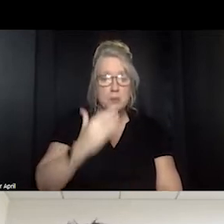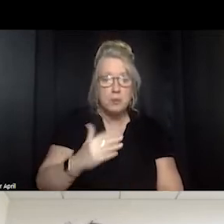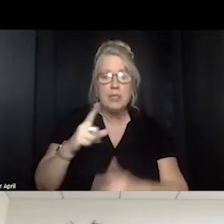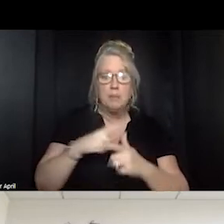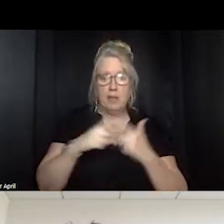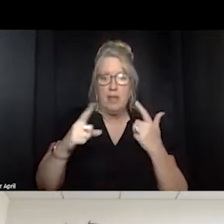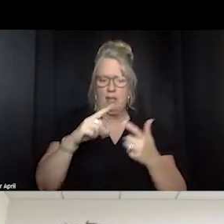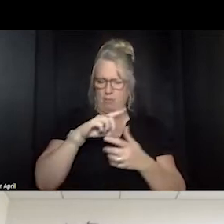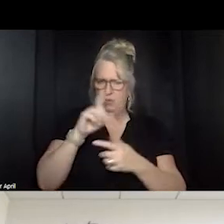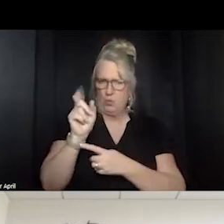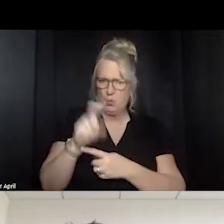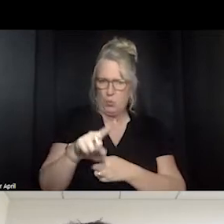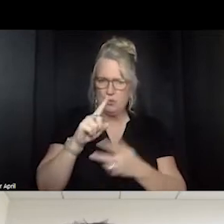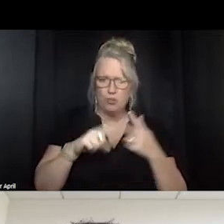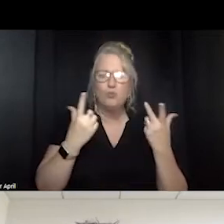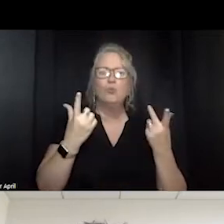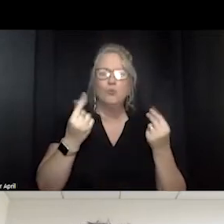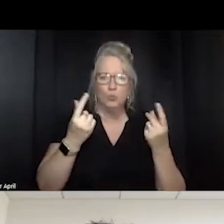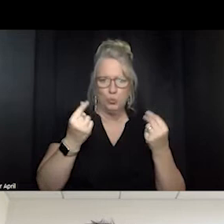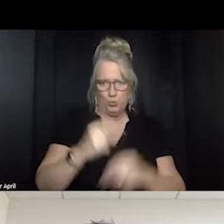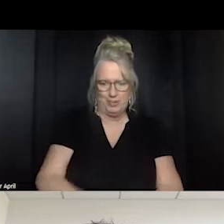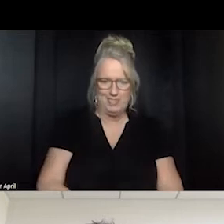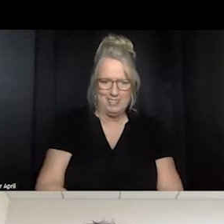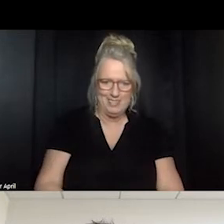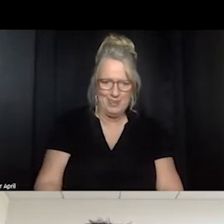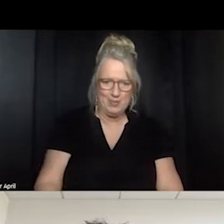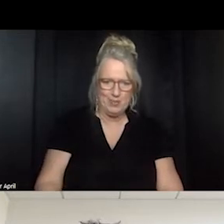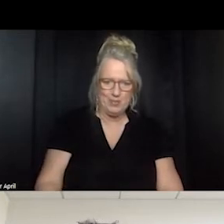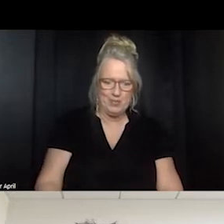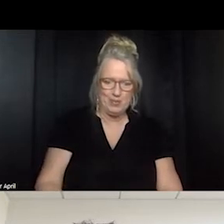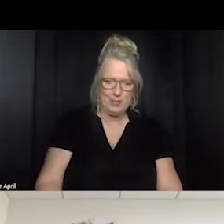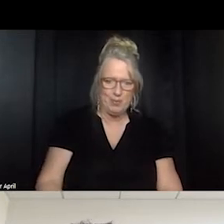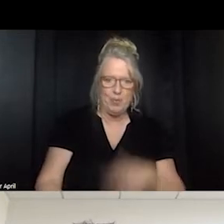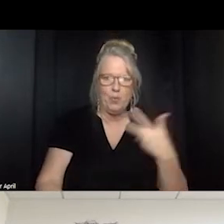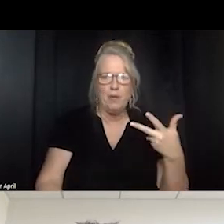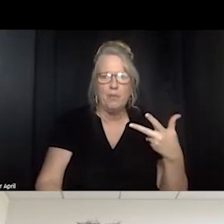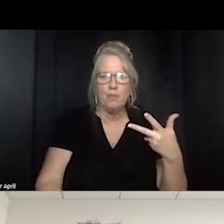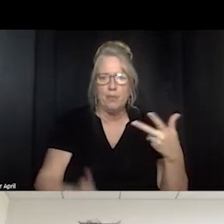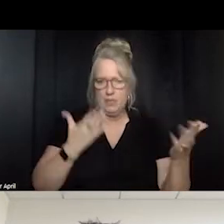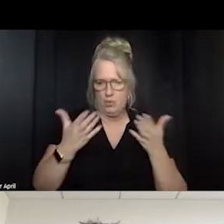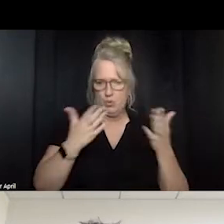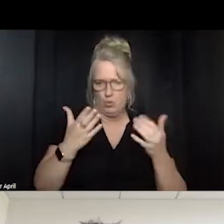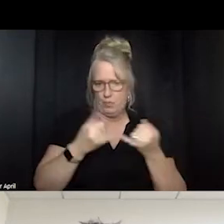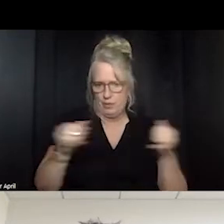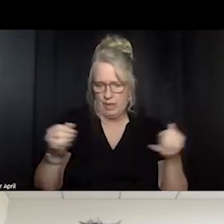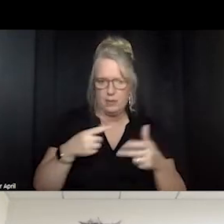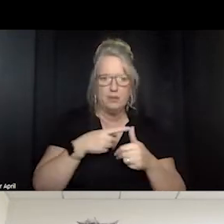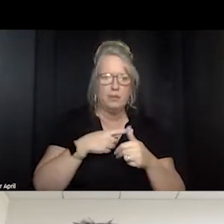WHAT DO YOU ACTUALLY DO? RIGHT? WE HAVE THREE SERVICE LINES. THIS IS WHAT WE THOUGHT, MADE BEST